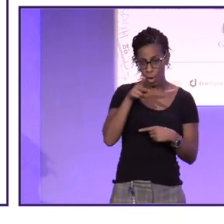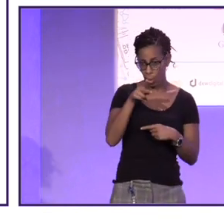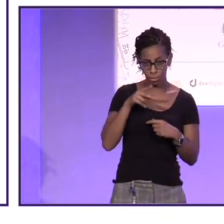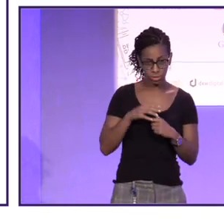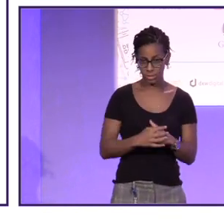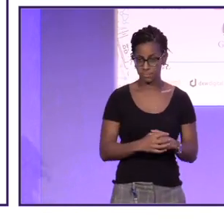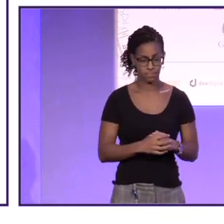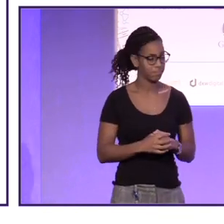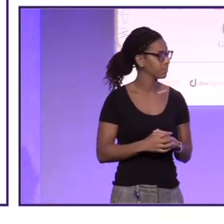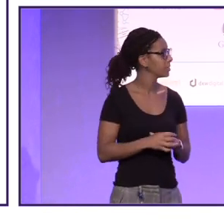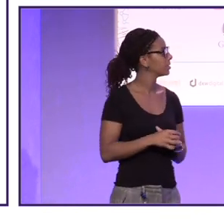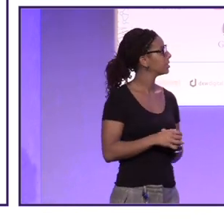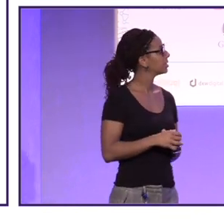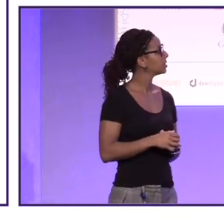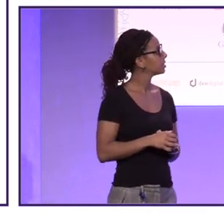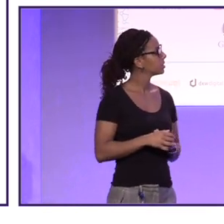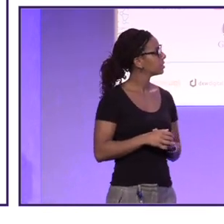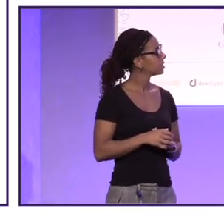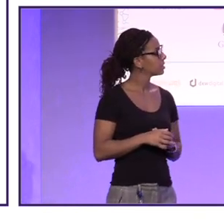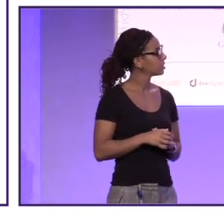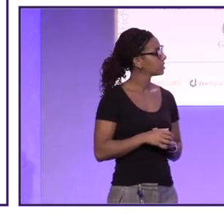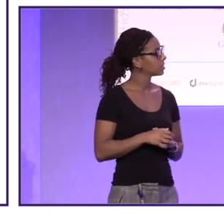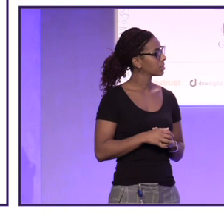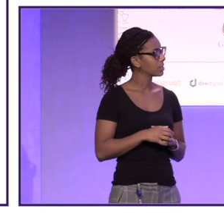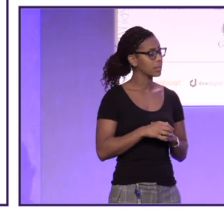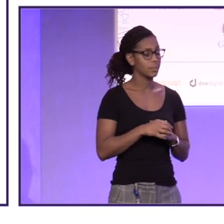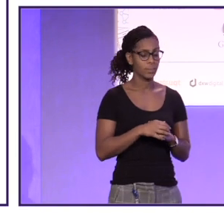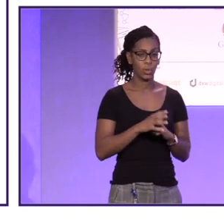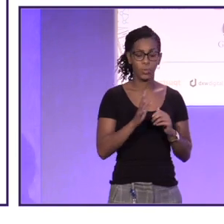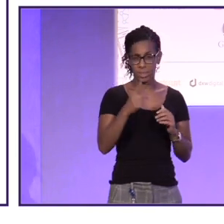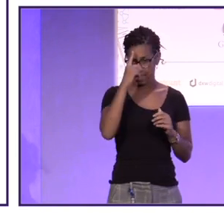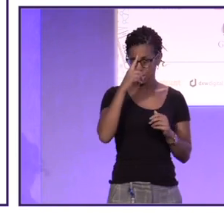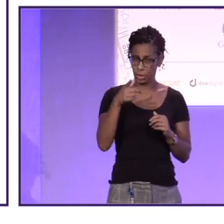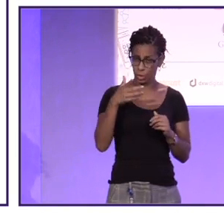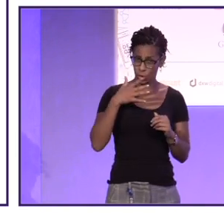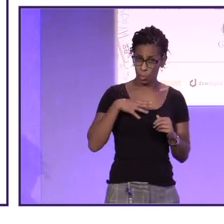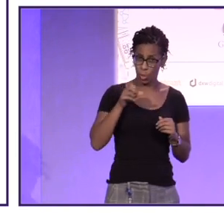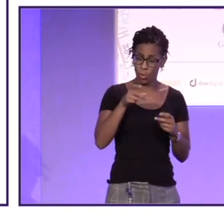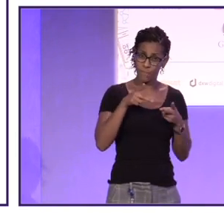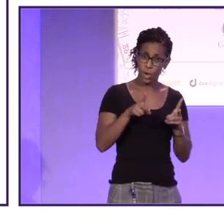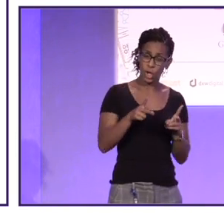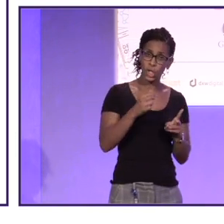You really want to think about whether you want your version number to be a floating-point.